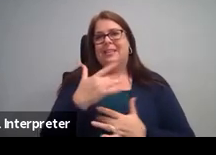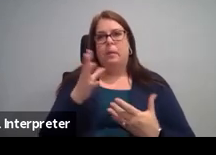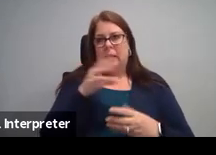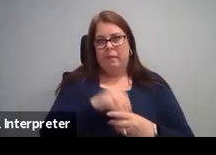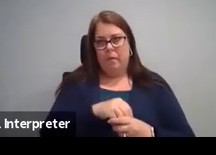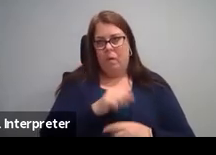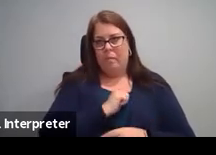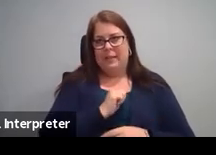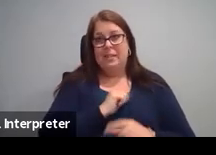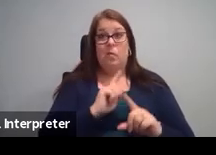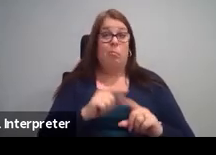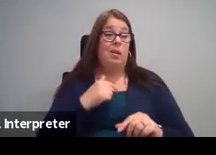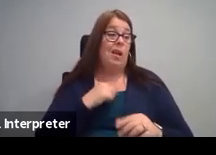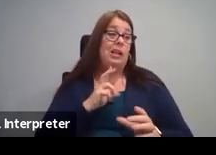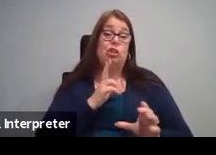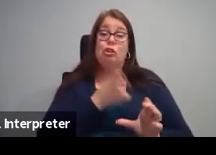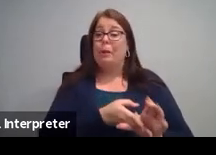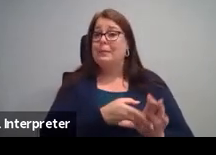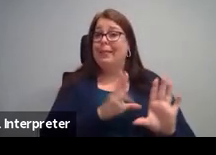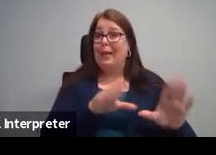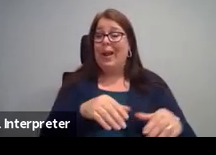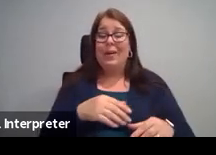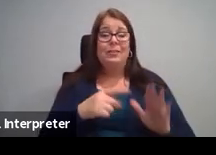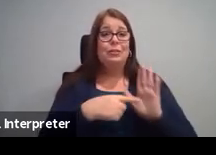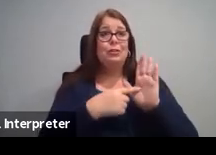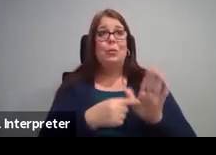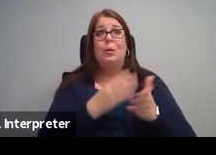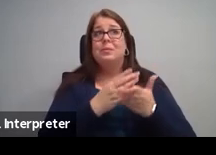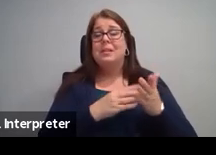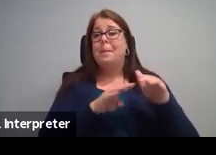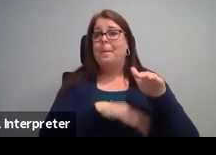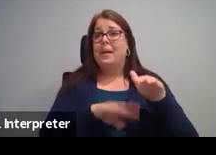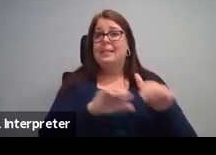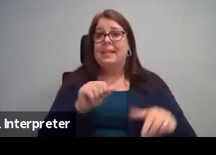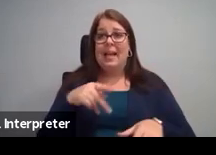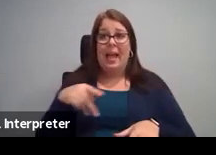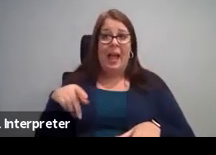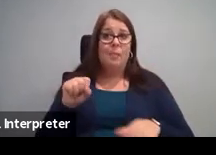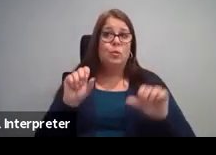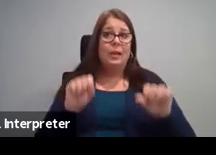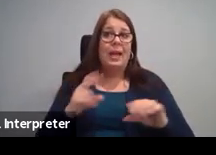Laurie Arnold: Just jumping in and showing them some of the basic apps that we can use. And just picking a few strategies that